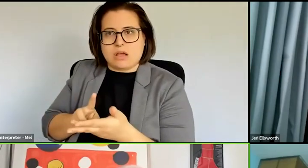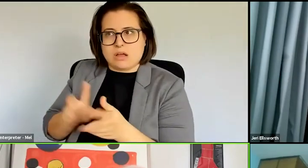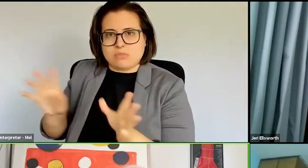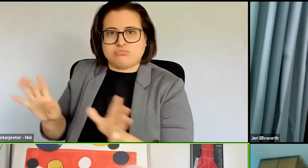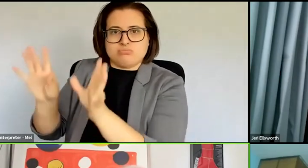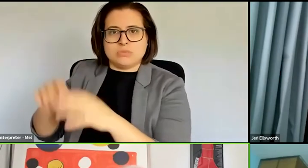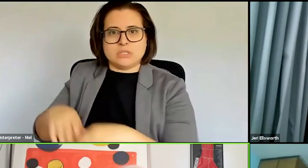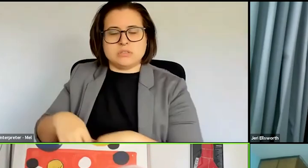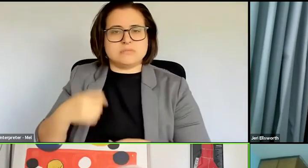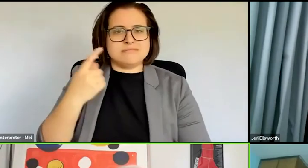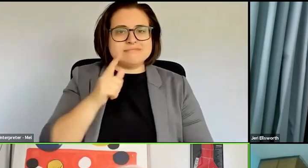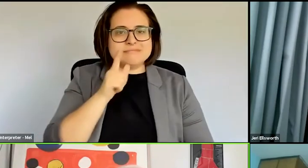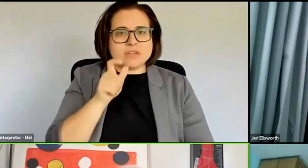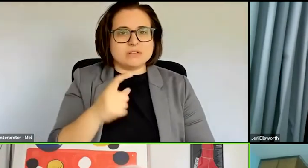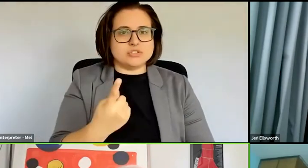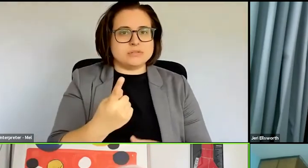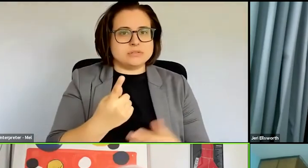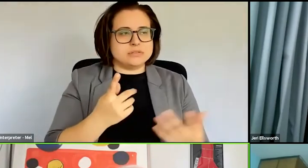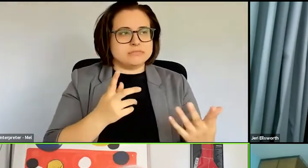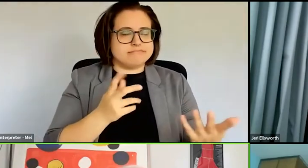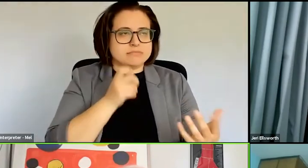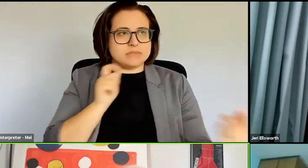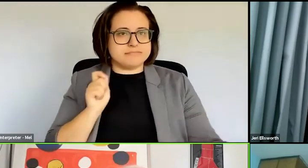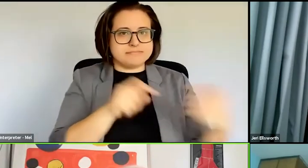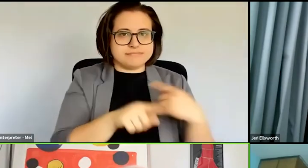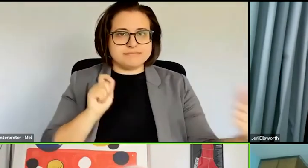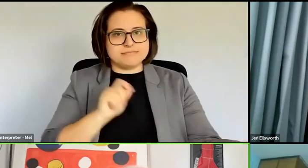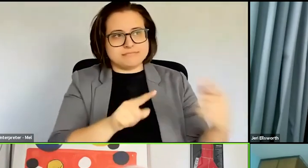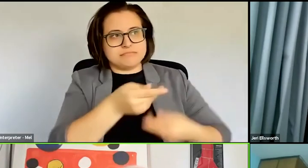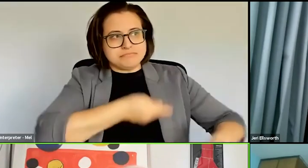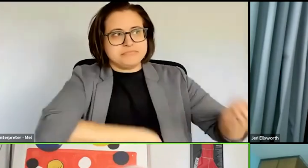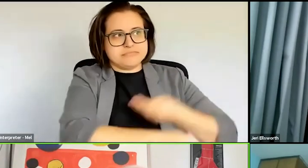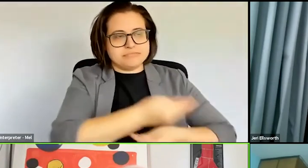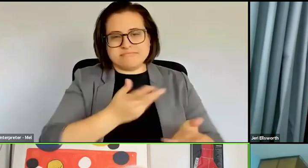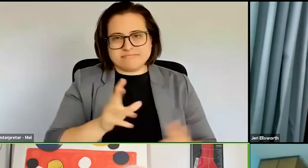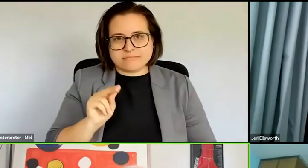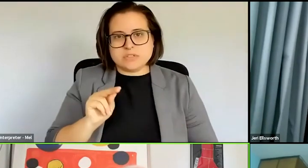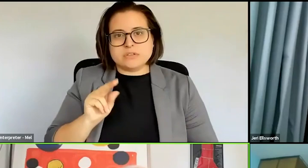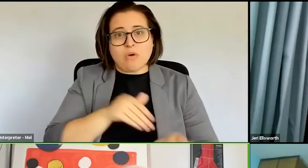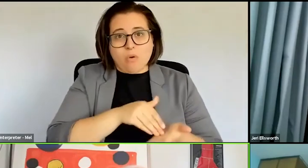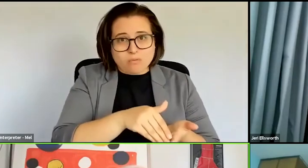and take because very often the designer will wish to accomplish something that there is no material,